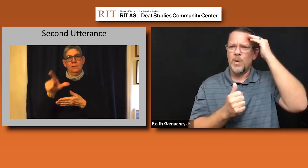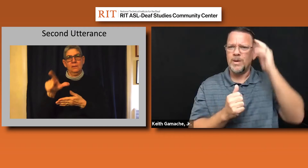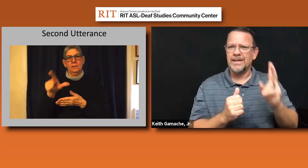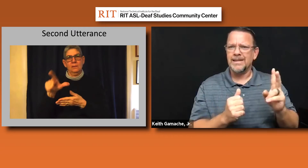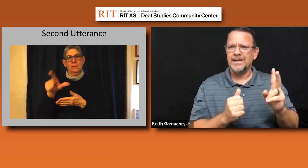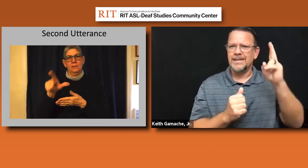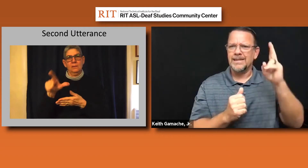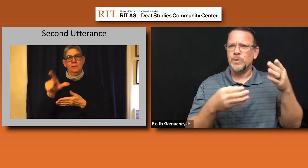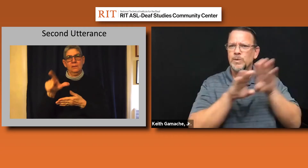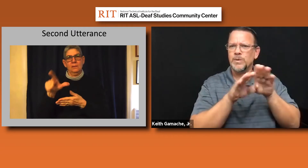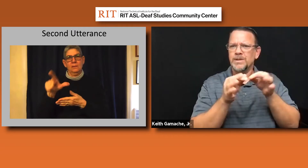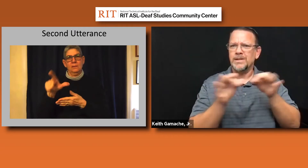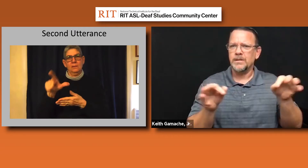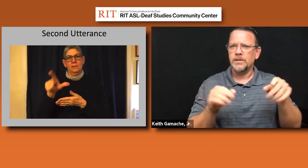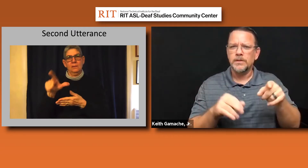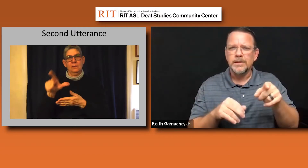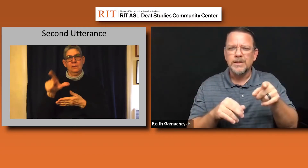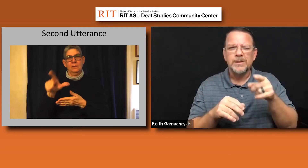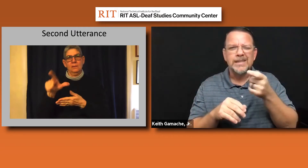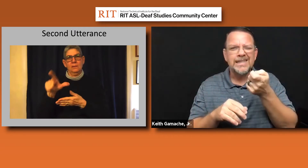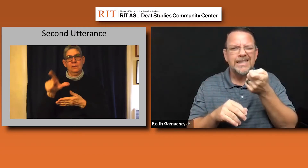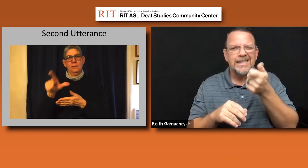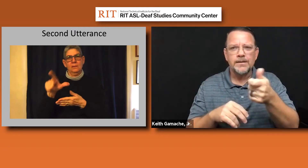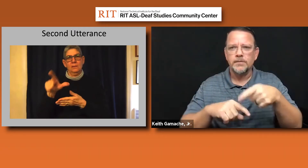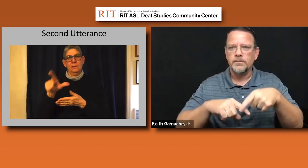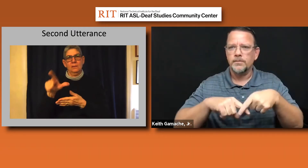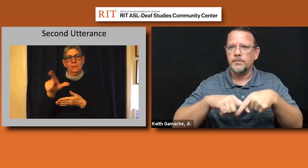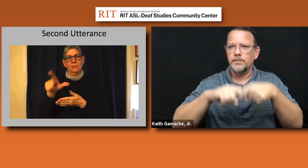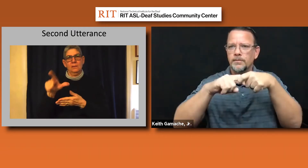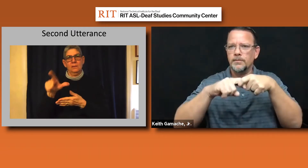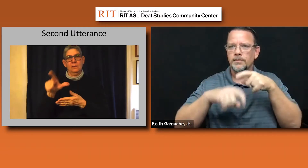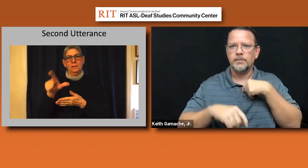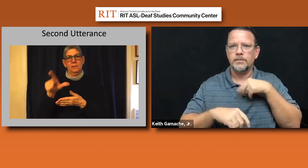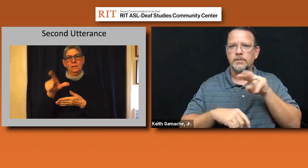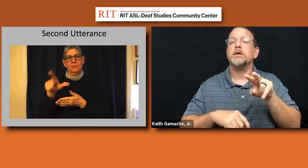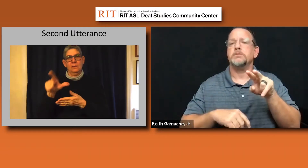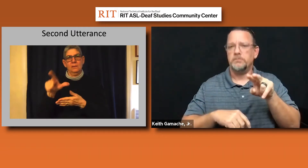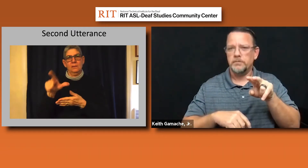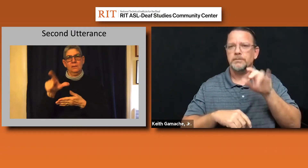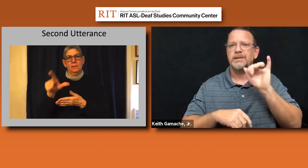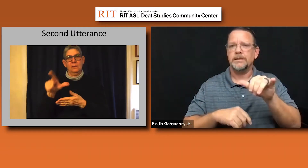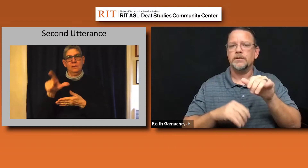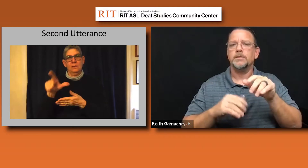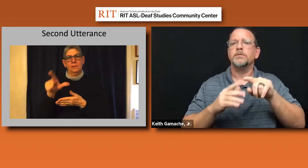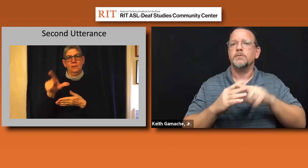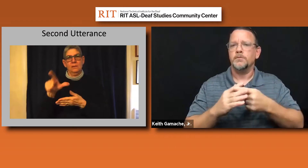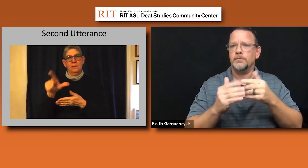So how did I know to stop this utterance here? There was a slight pause, a time delay